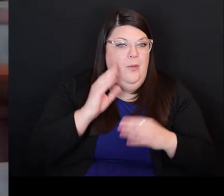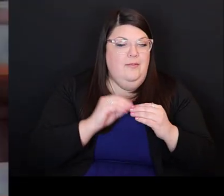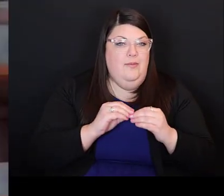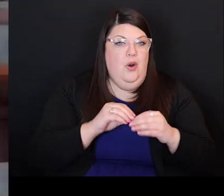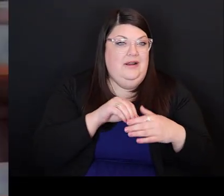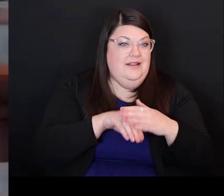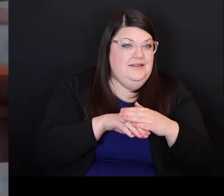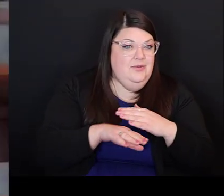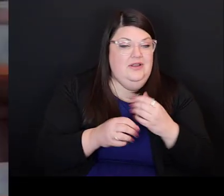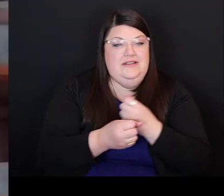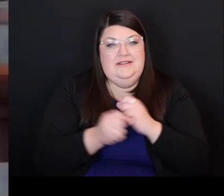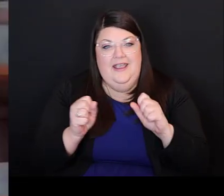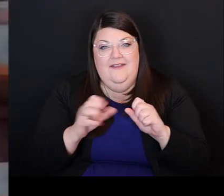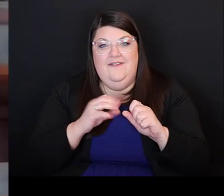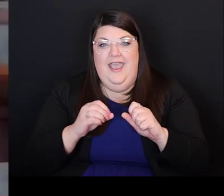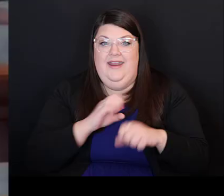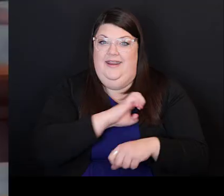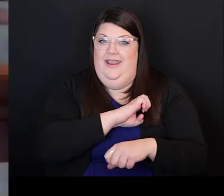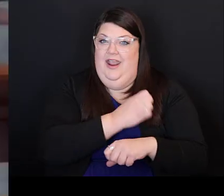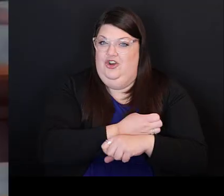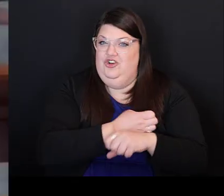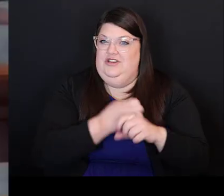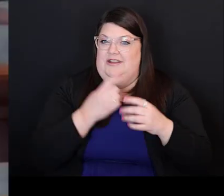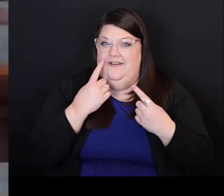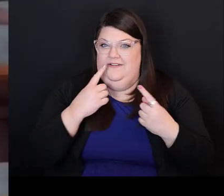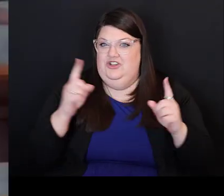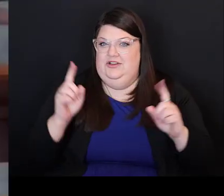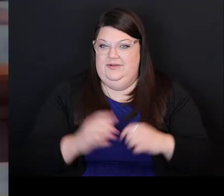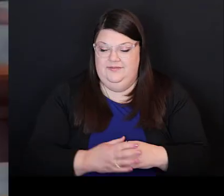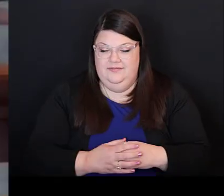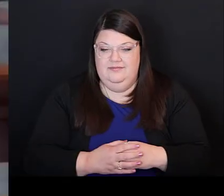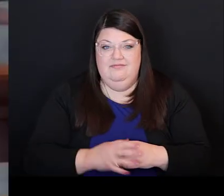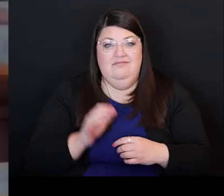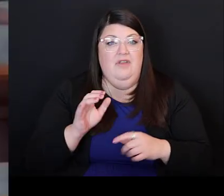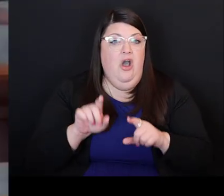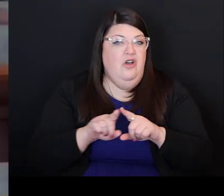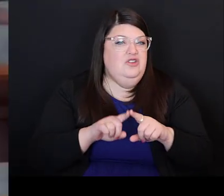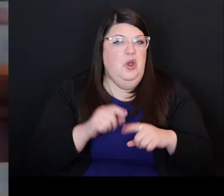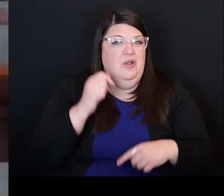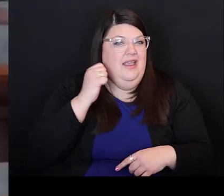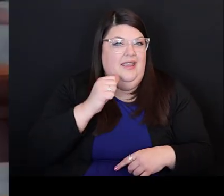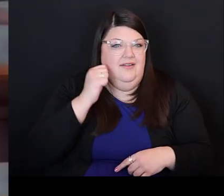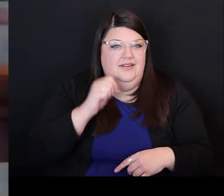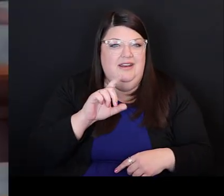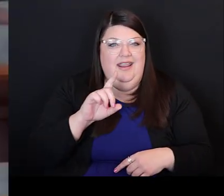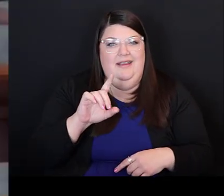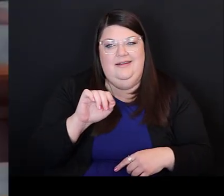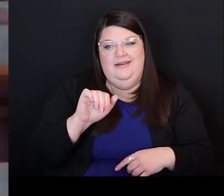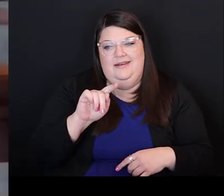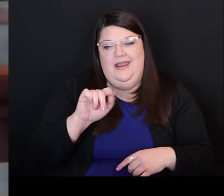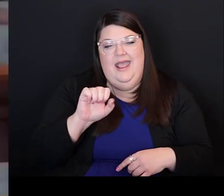and more energy efficient, as well as allowing for automation of daily tasks like locking doors, turning off lights,